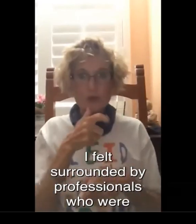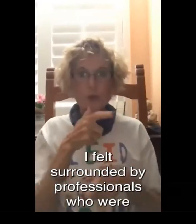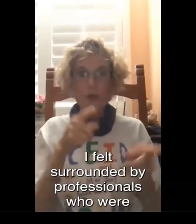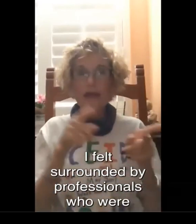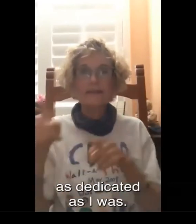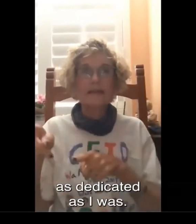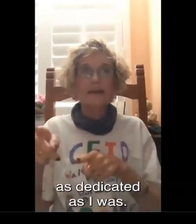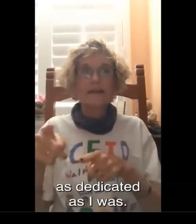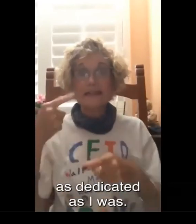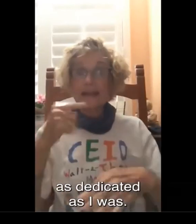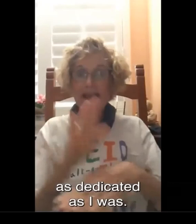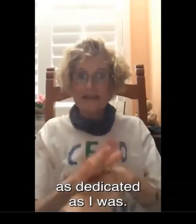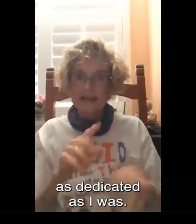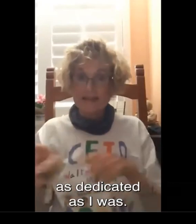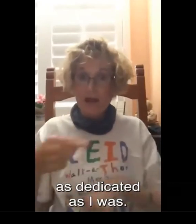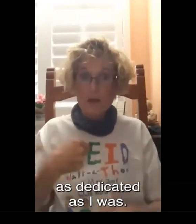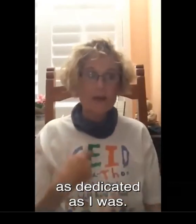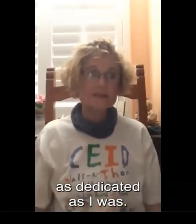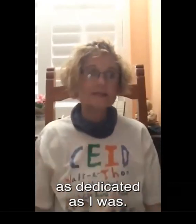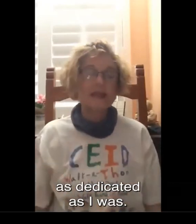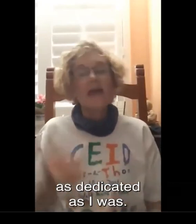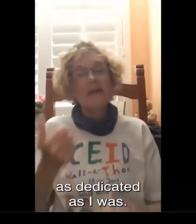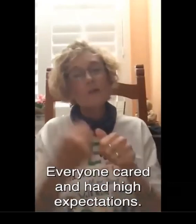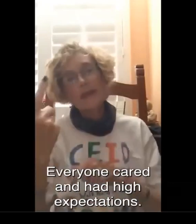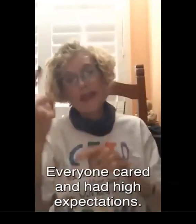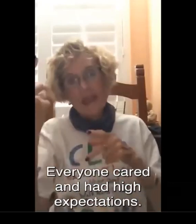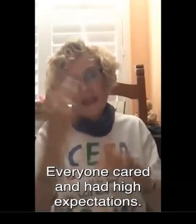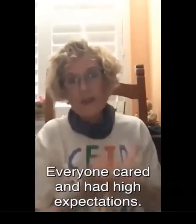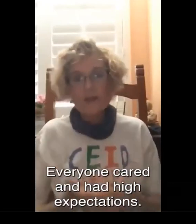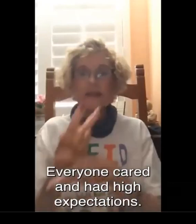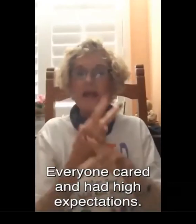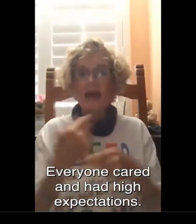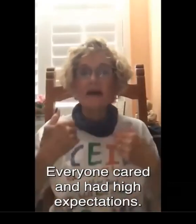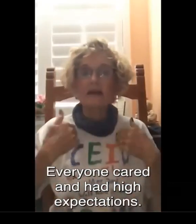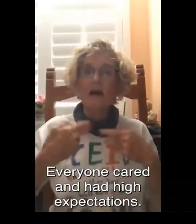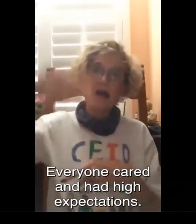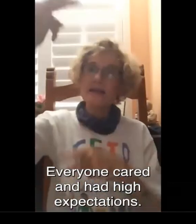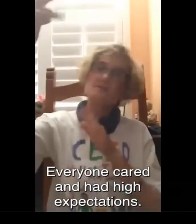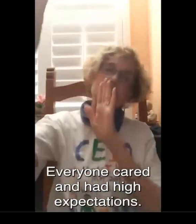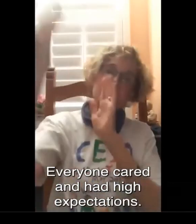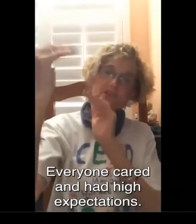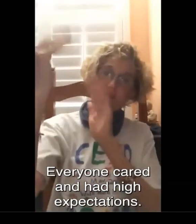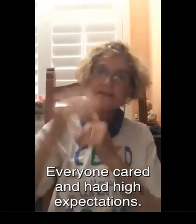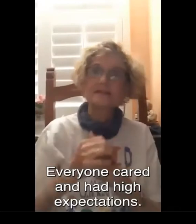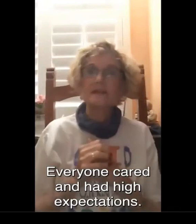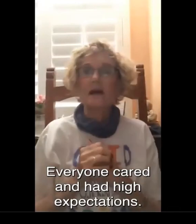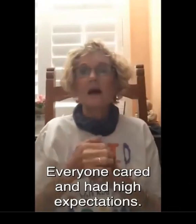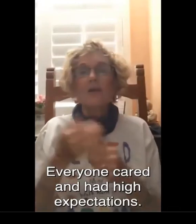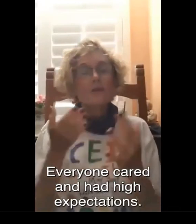who were as dedicated as I was. Everyone cared and had high expectations.